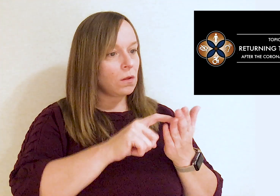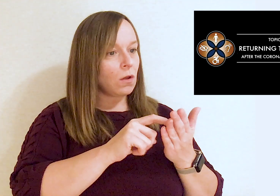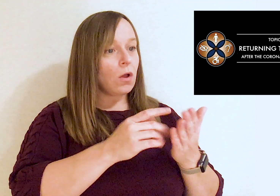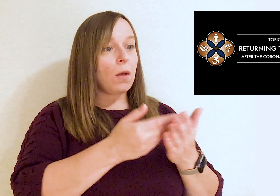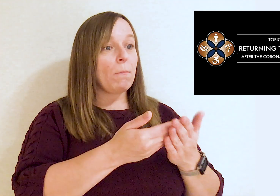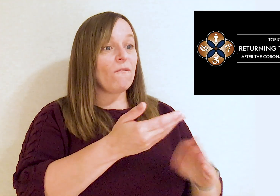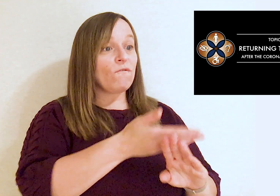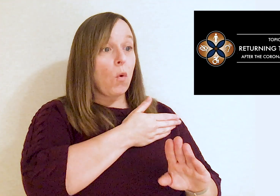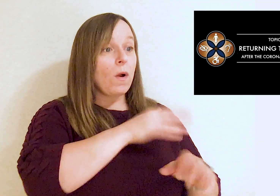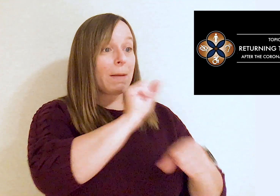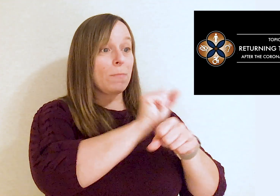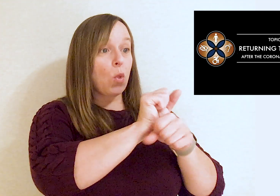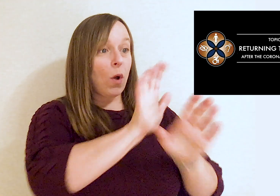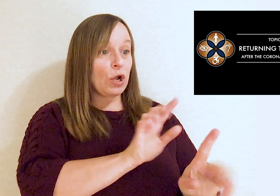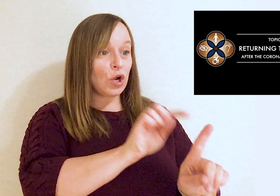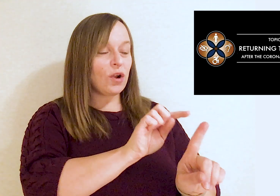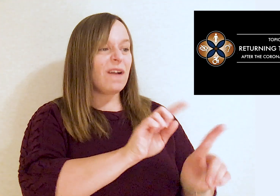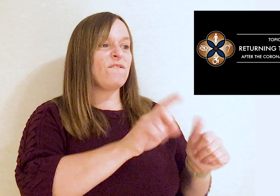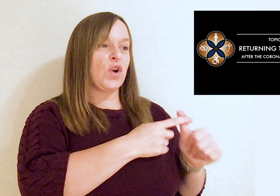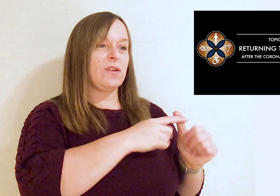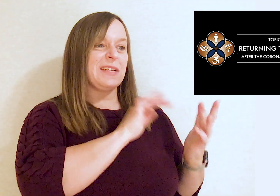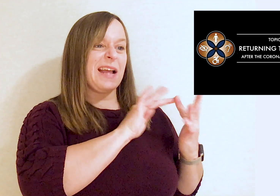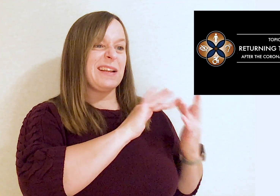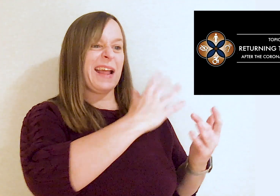get your employer, you need to have contact with the health care provider